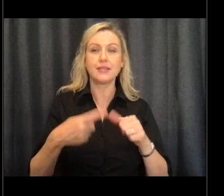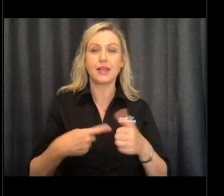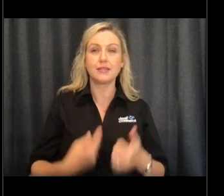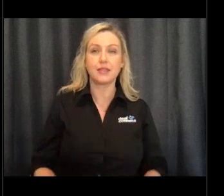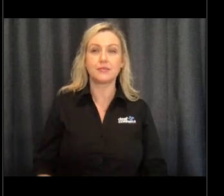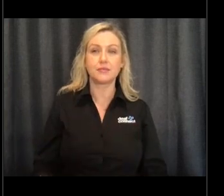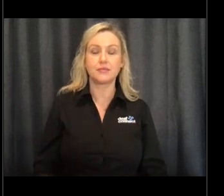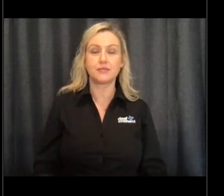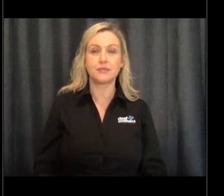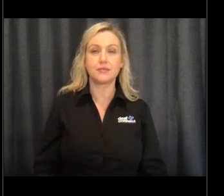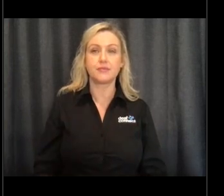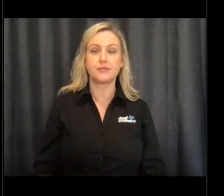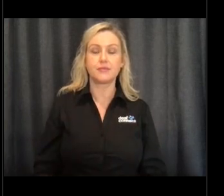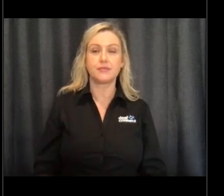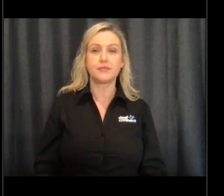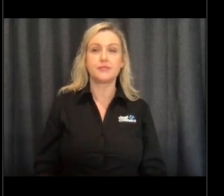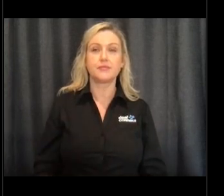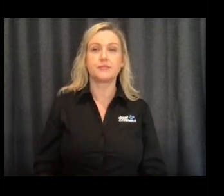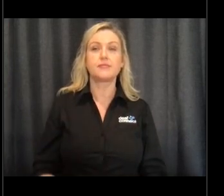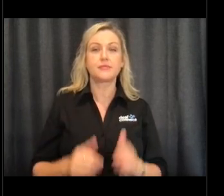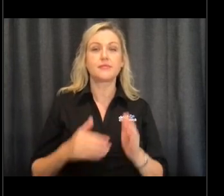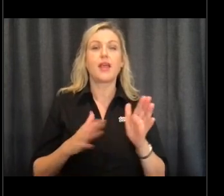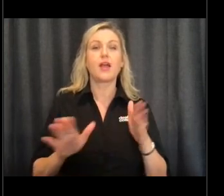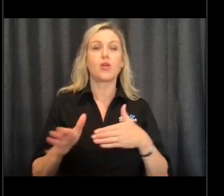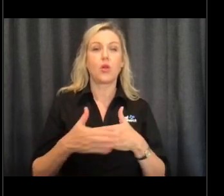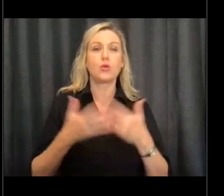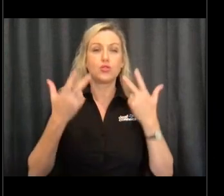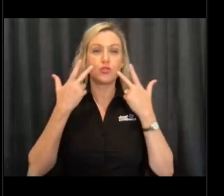We might close that off now and share the results with you.